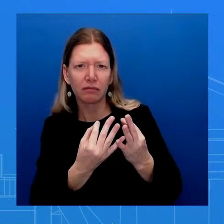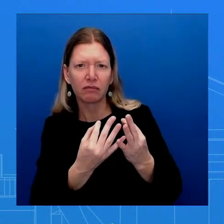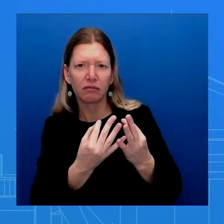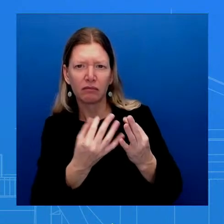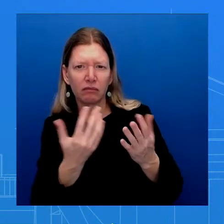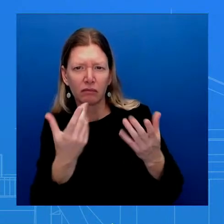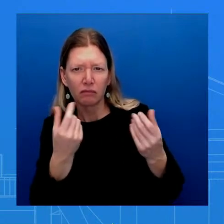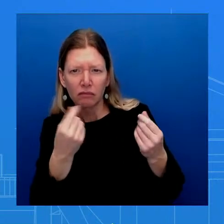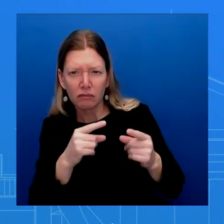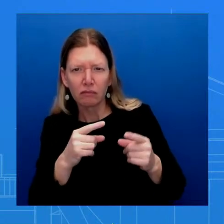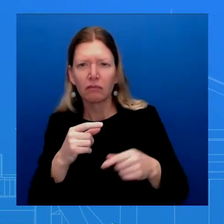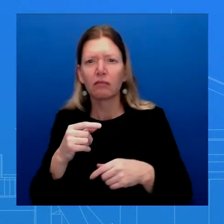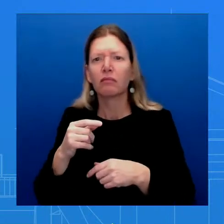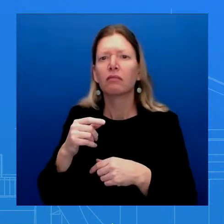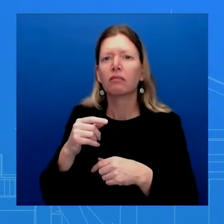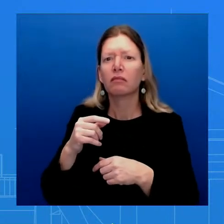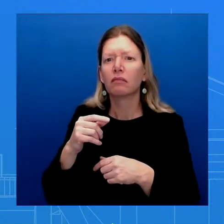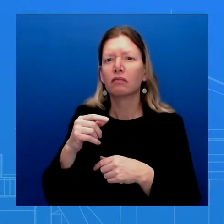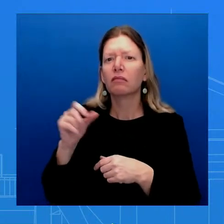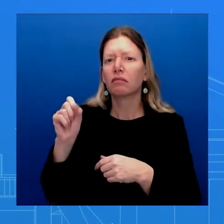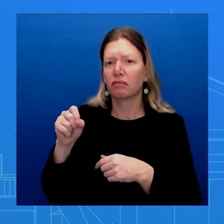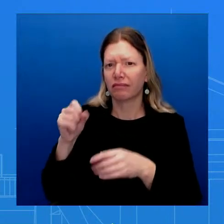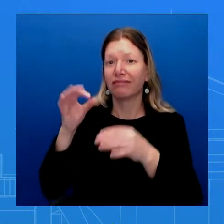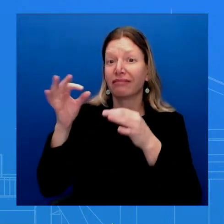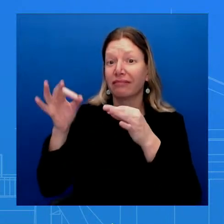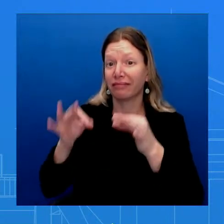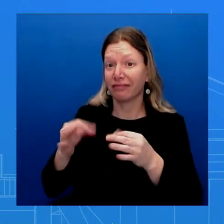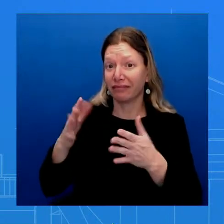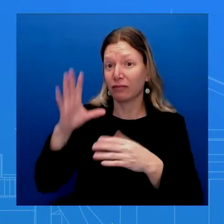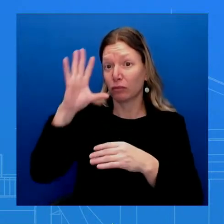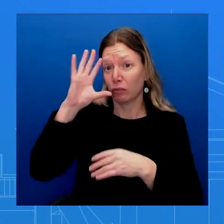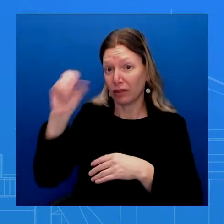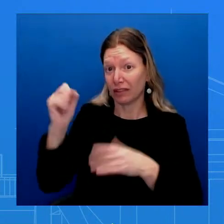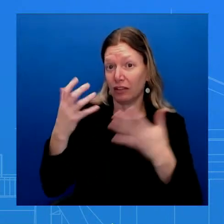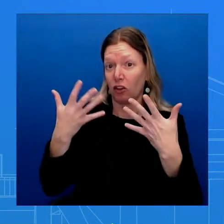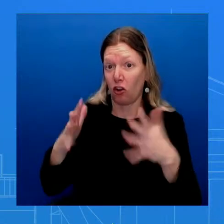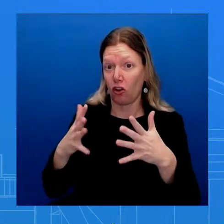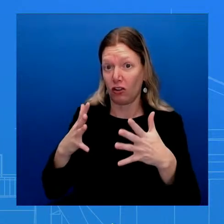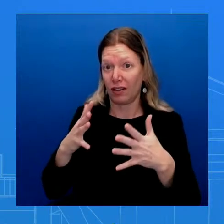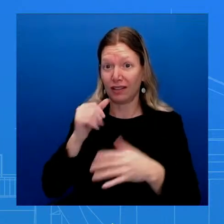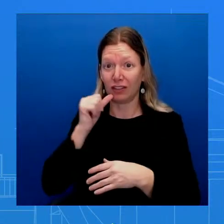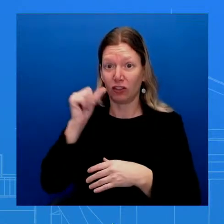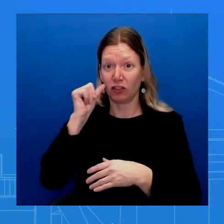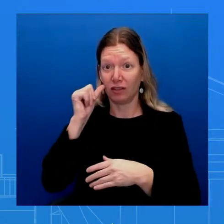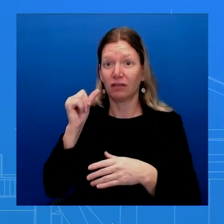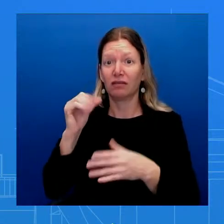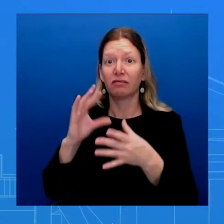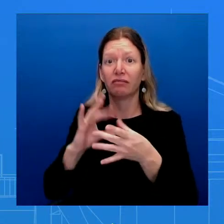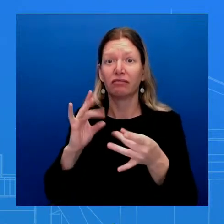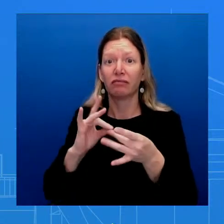and you heard from the President -- you heard from the President yesterday -- speak to -- to the importance of getting Abigail home -- as you know, she's --